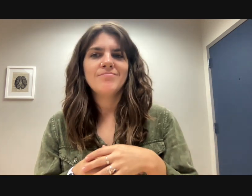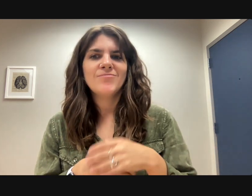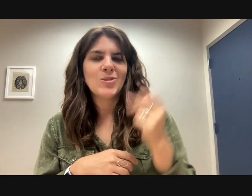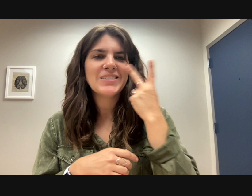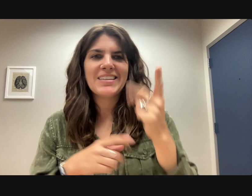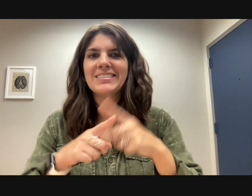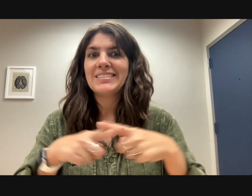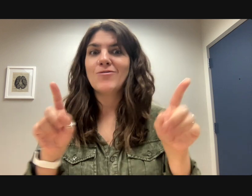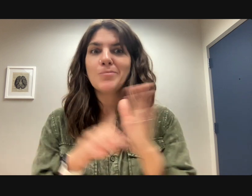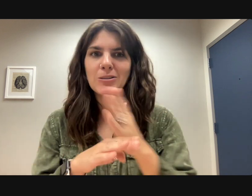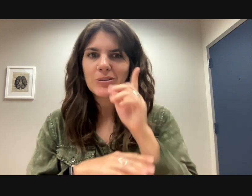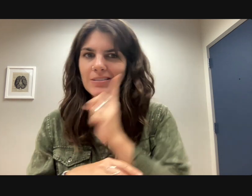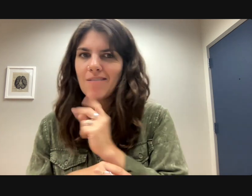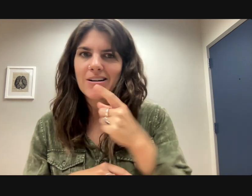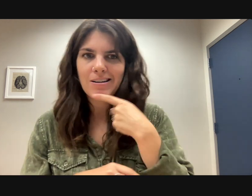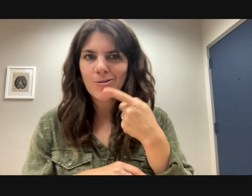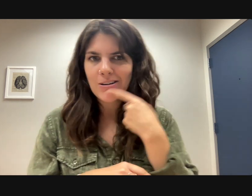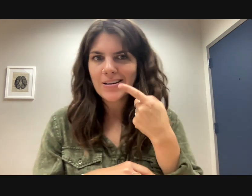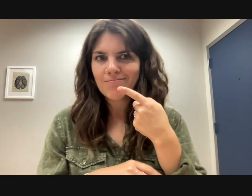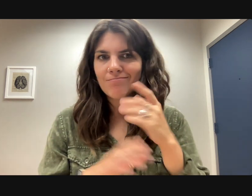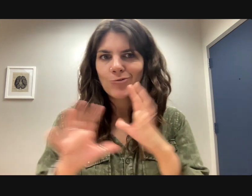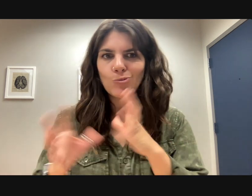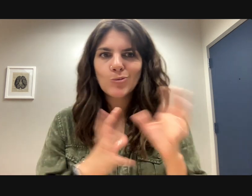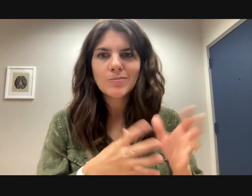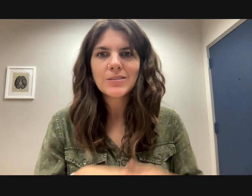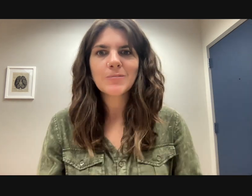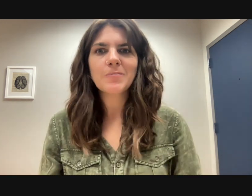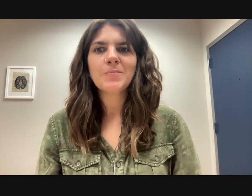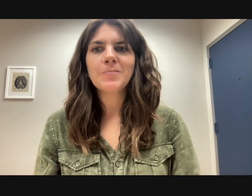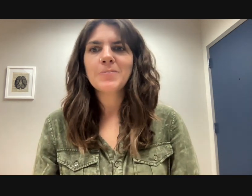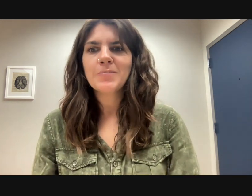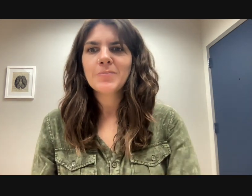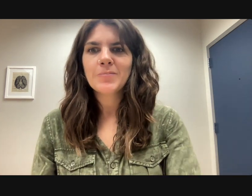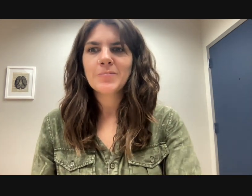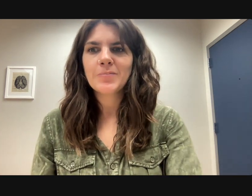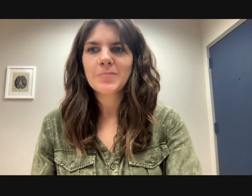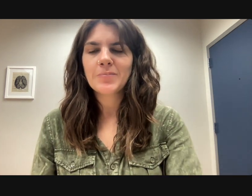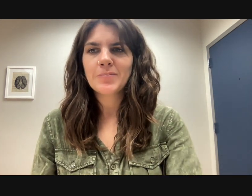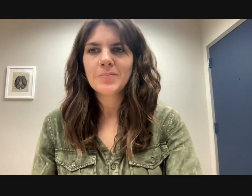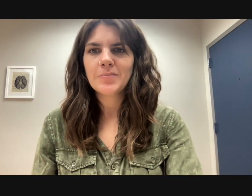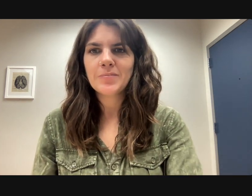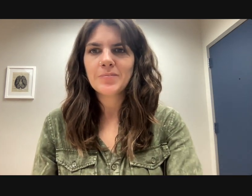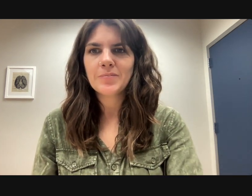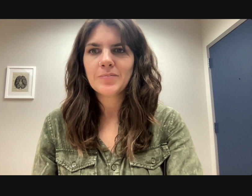This is when the difference between the Deaf and Hearing groups become apparent.